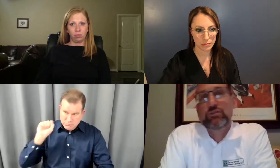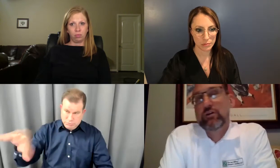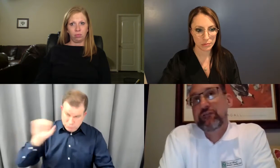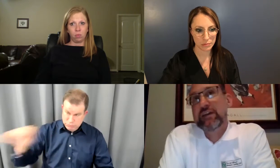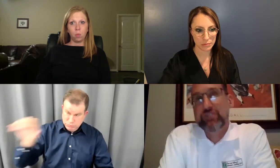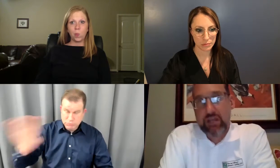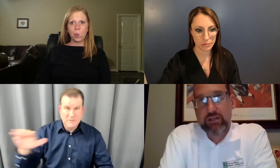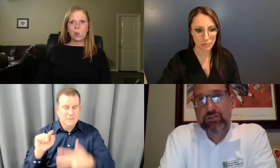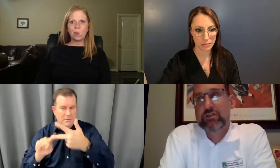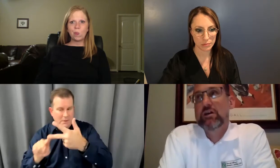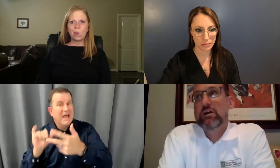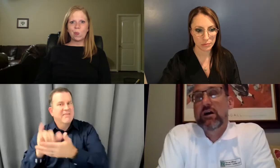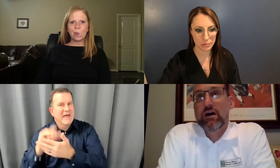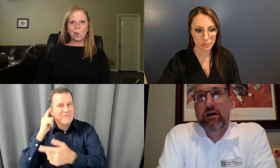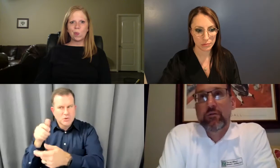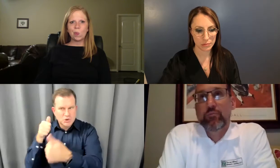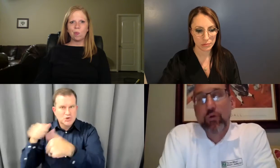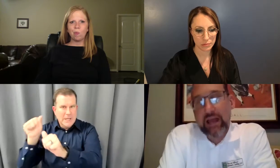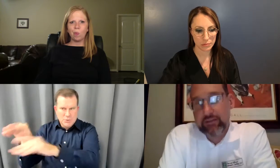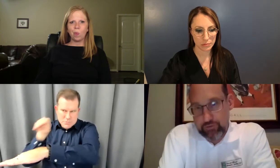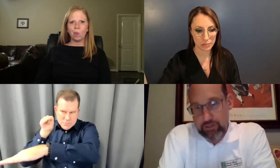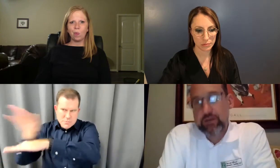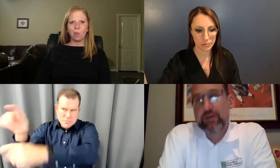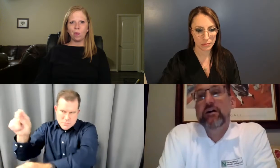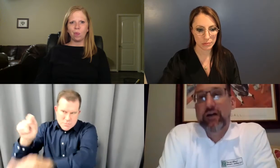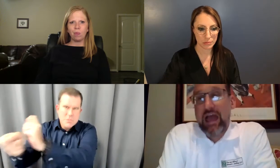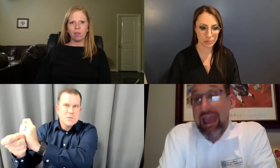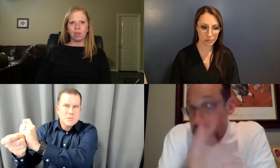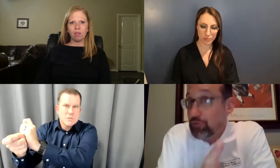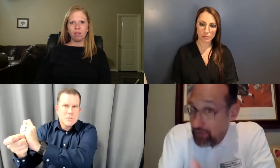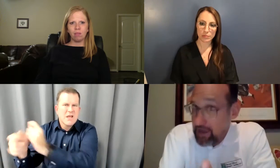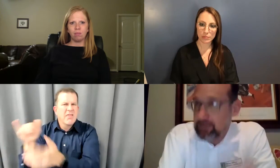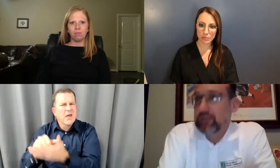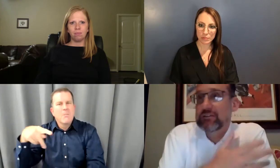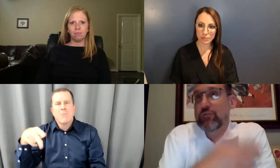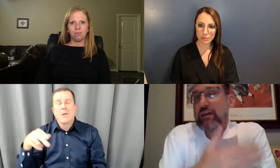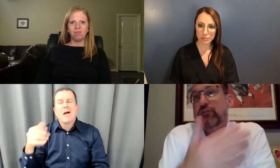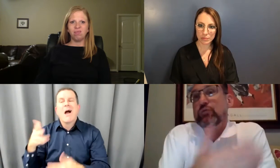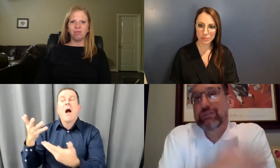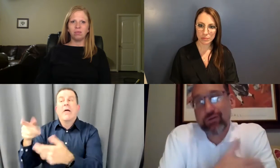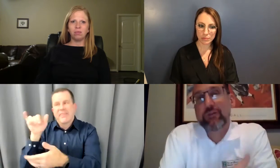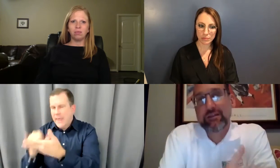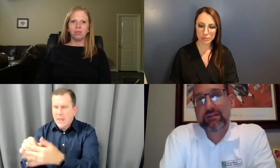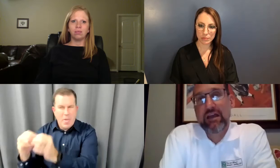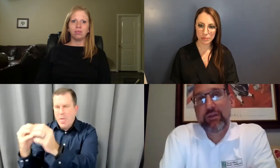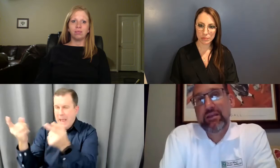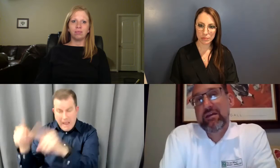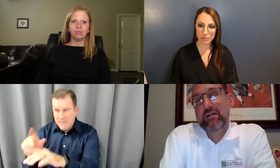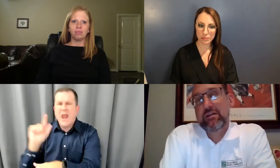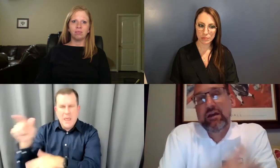to affect change proactively after the fact, so that if you return, that doesn't happen again.